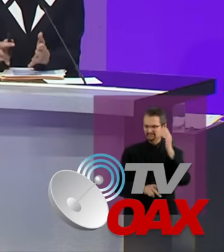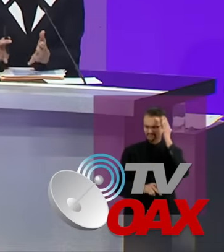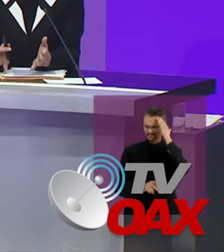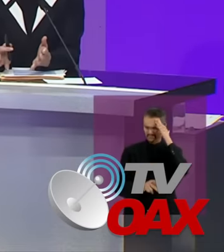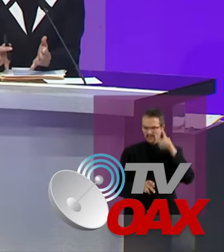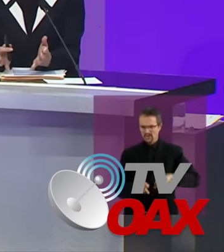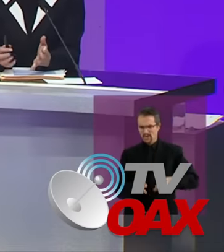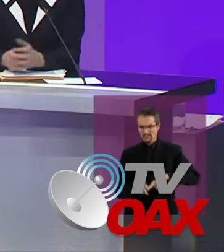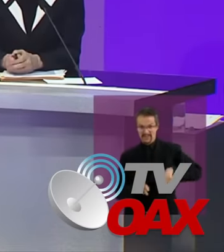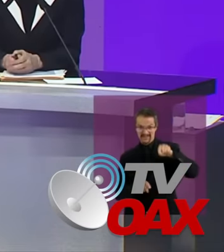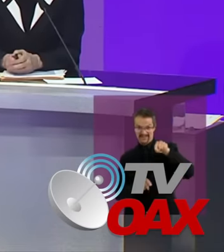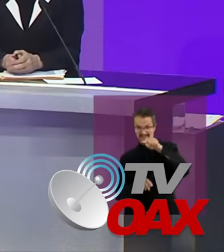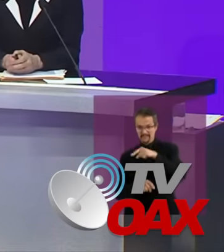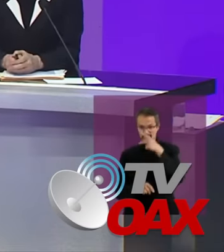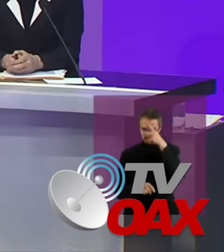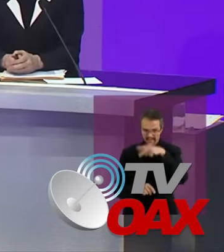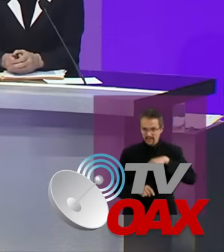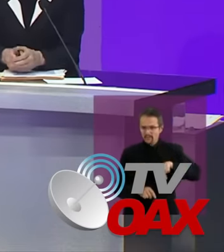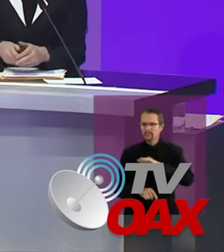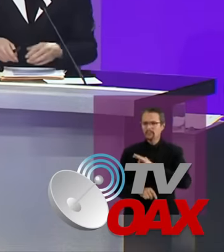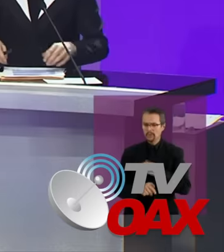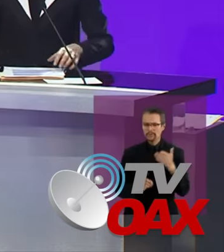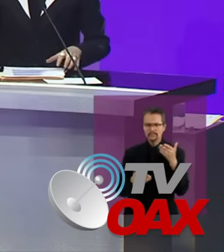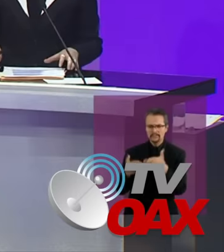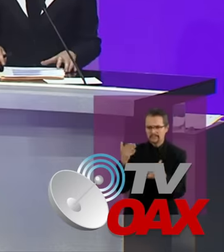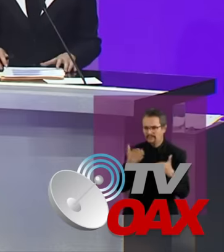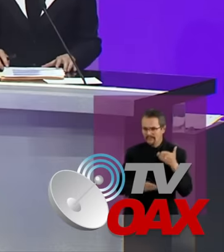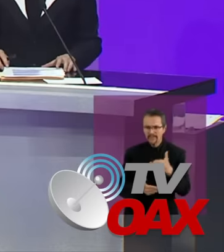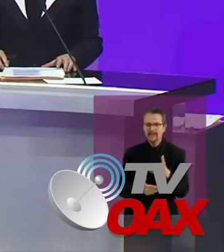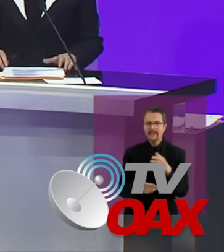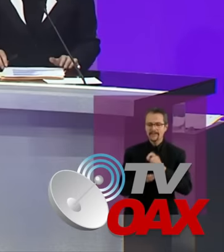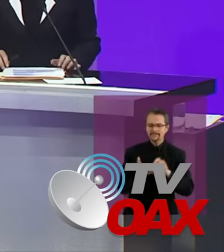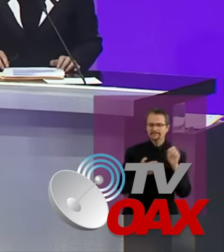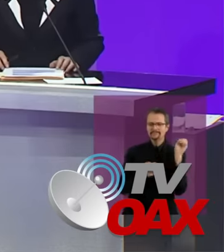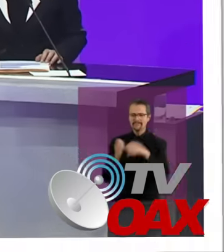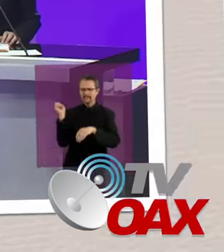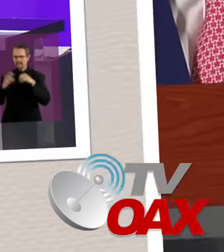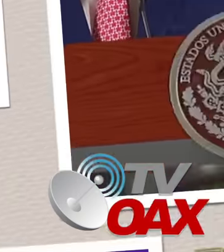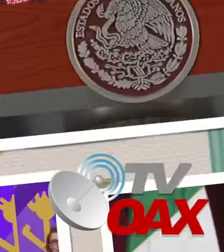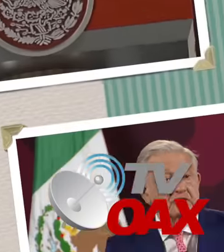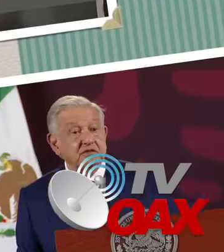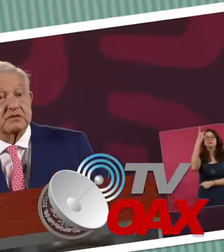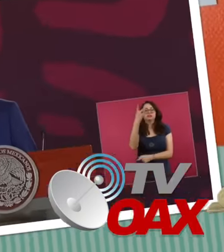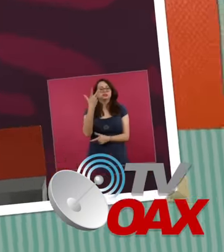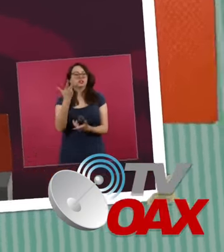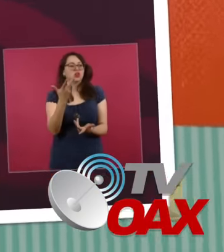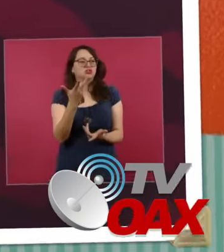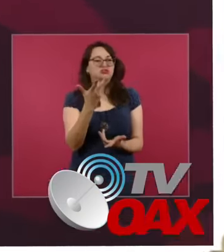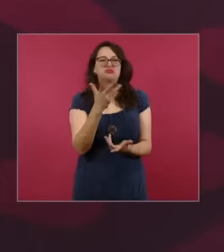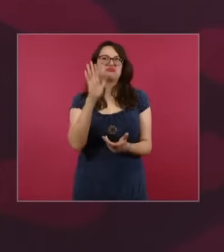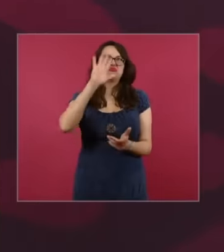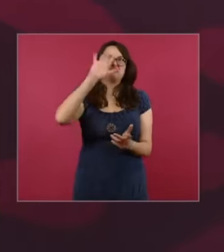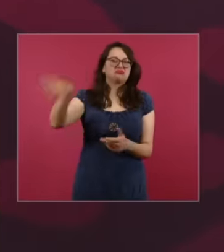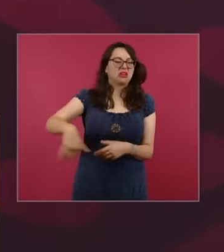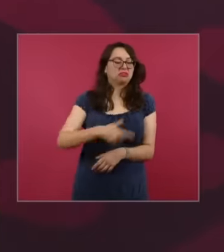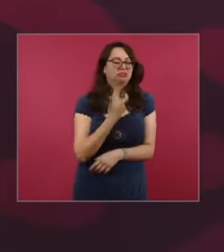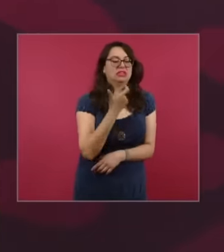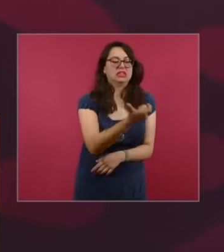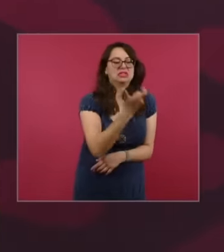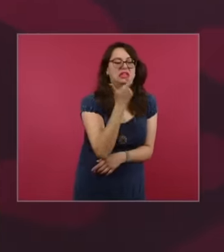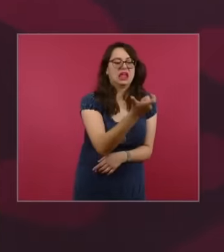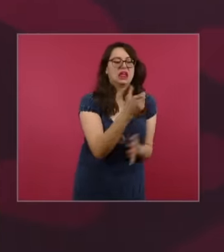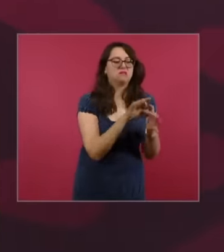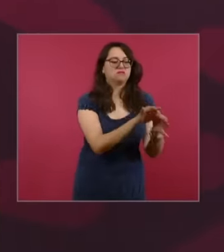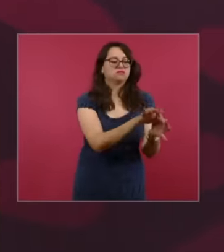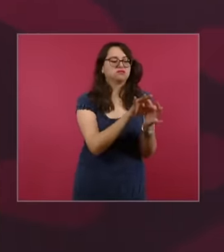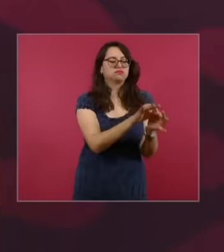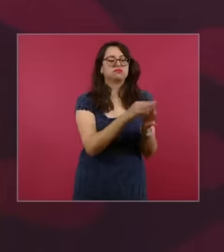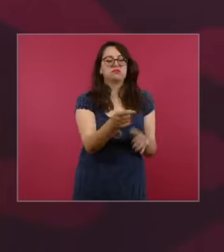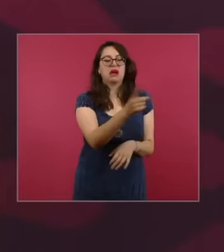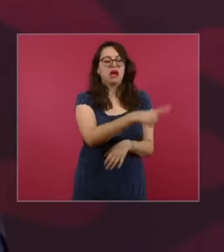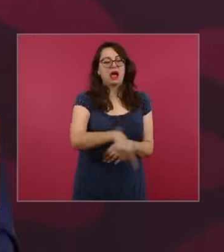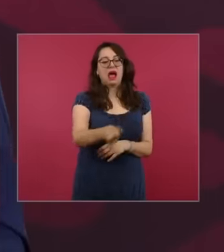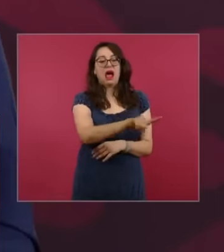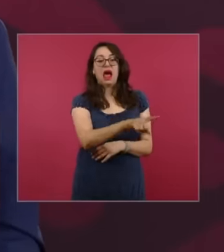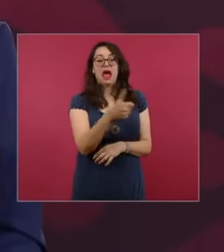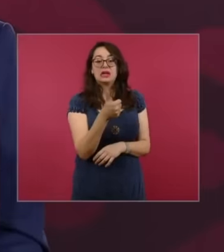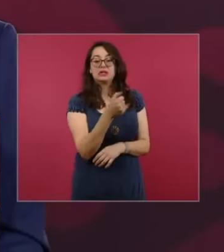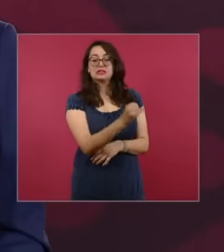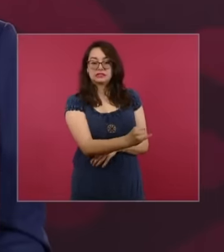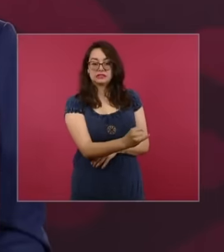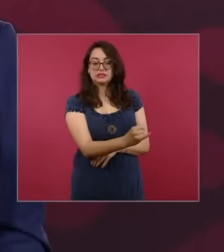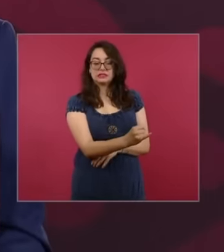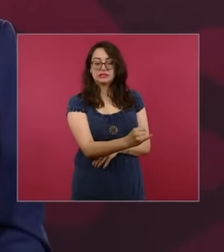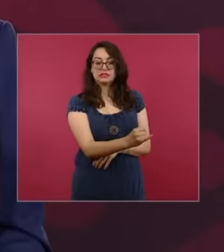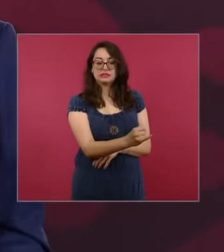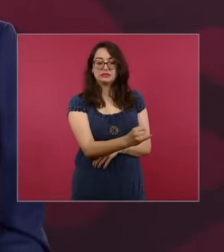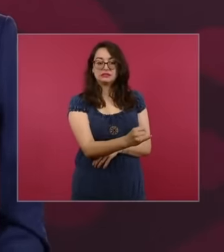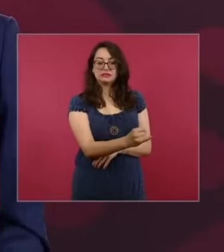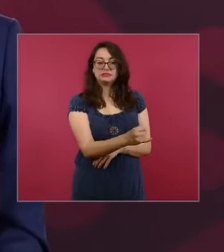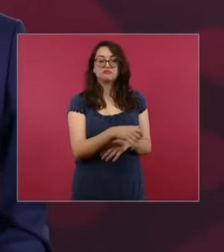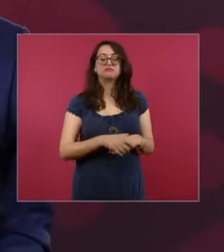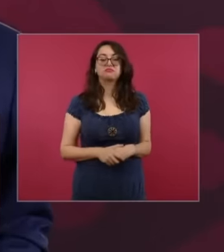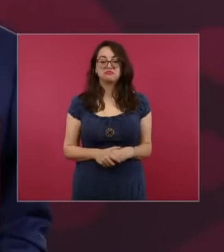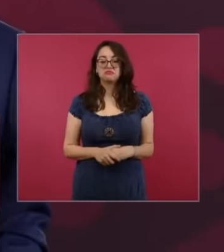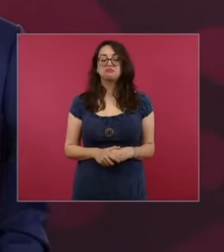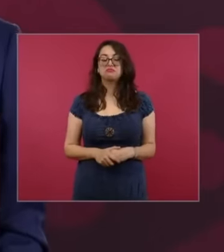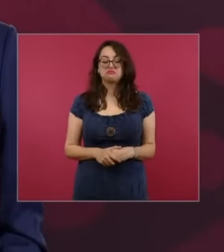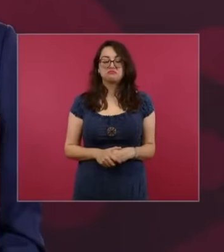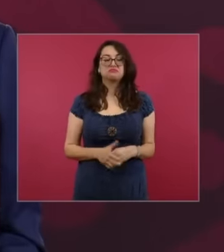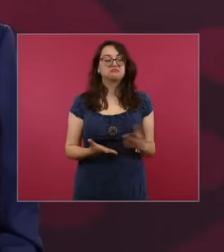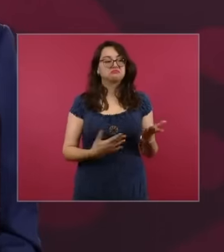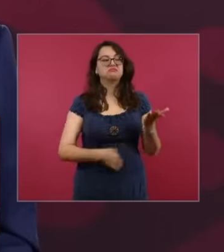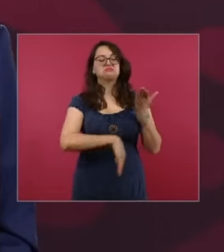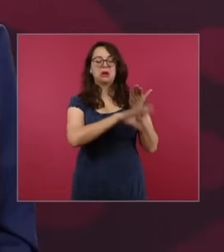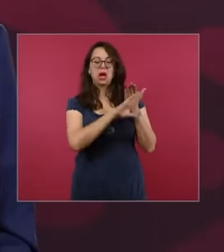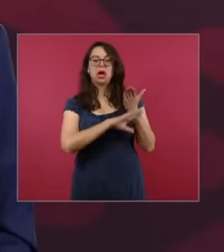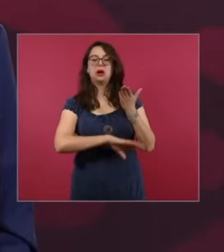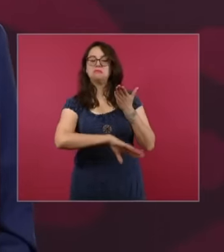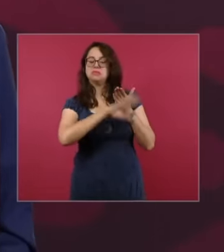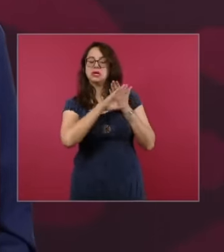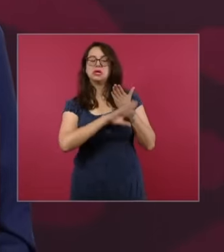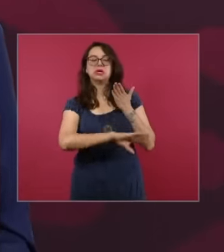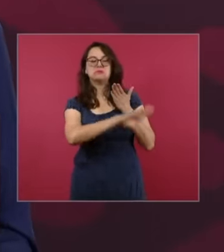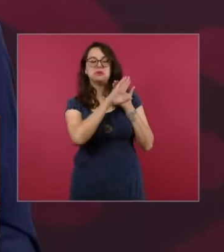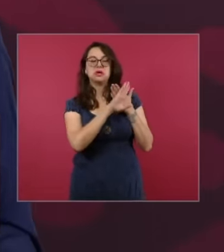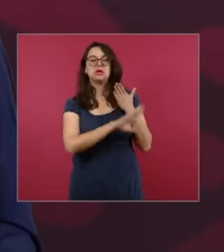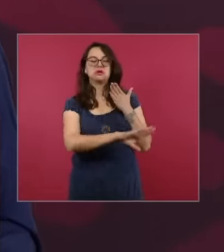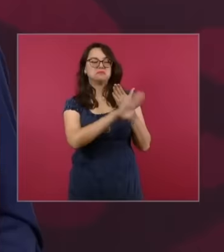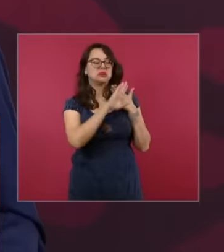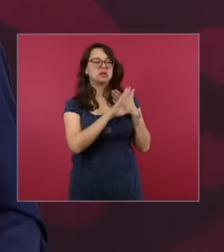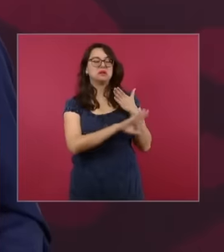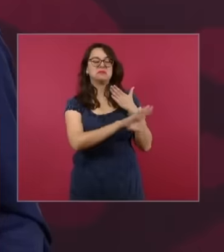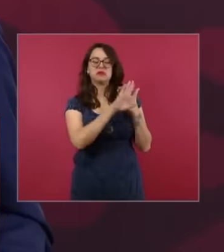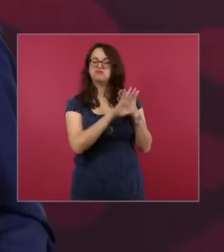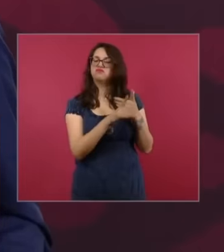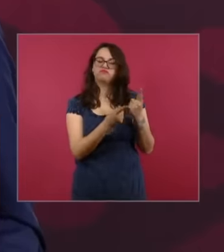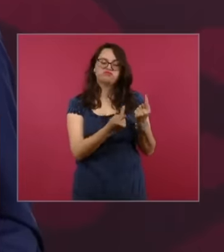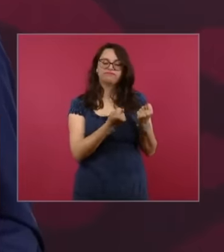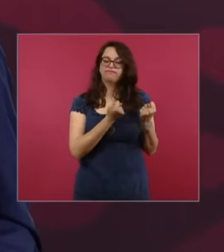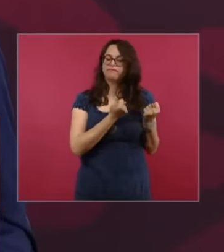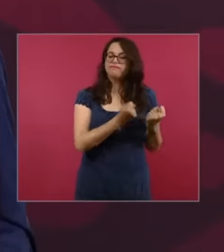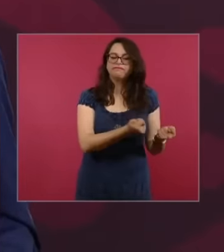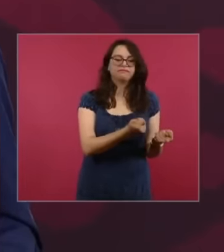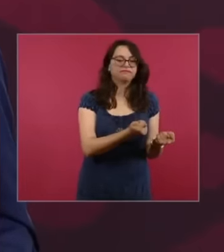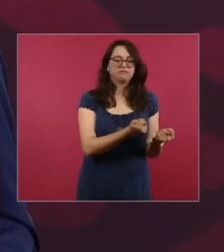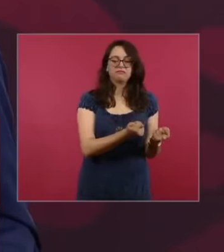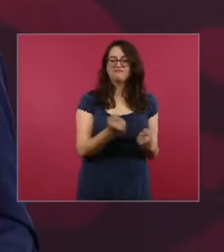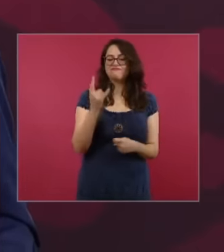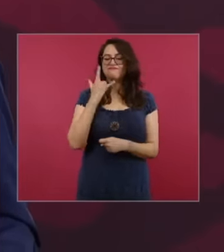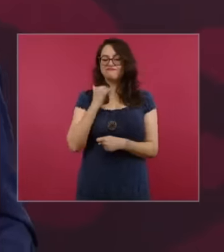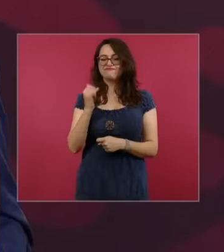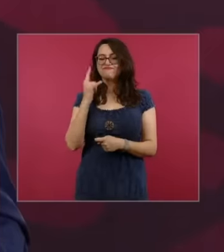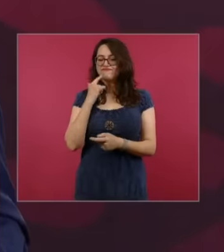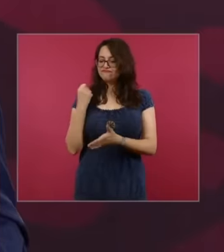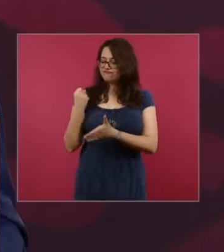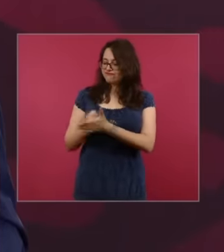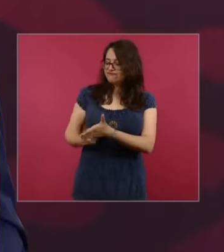presidential debates and despite all that smear campaign, it's still been a day or two